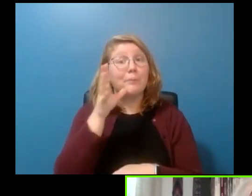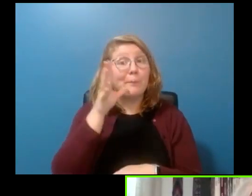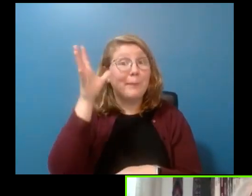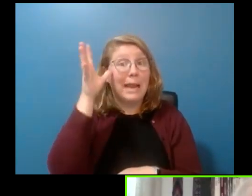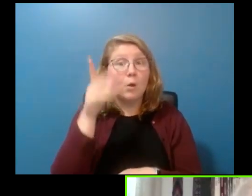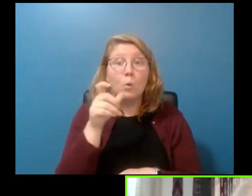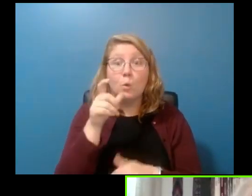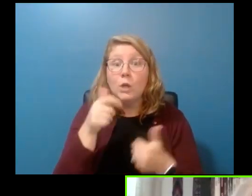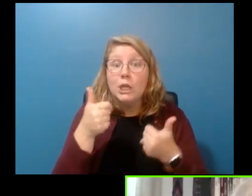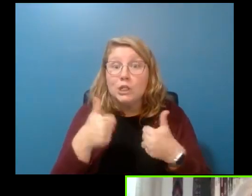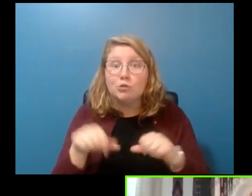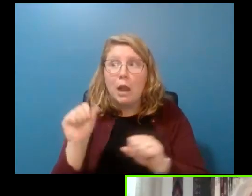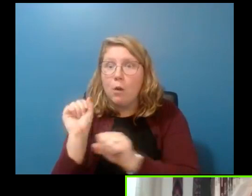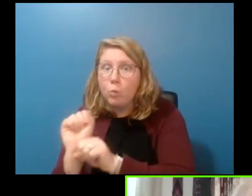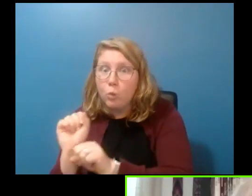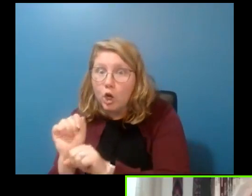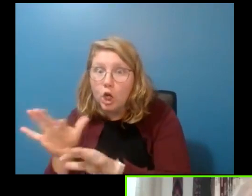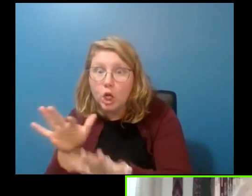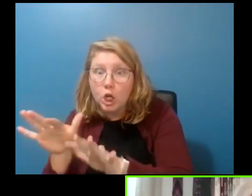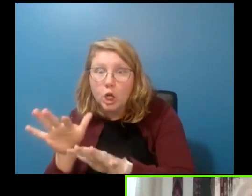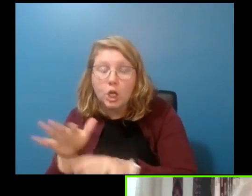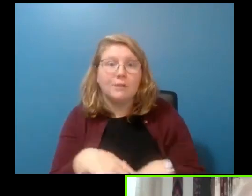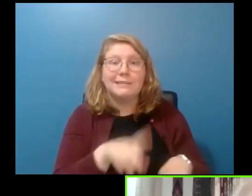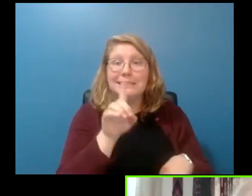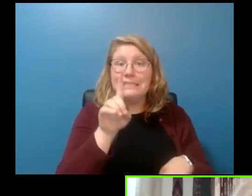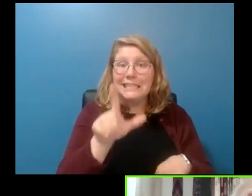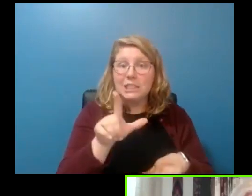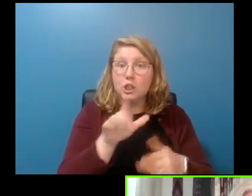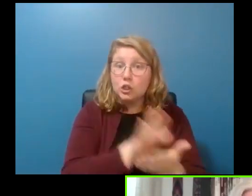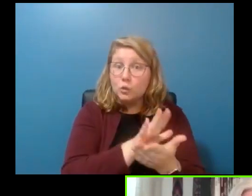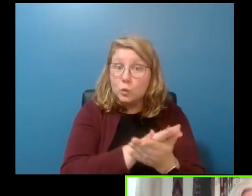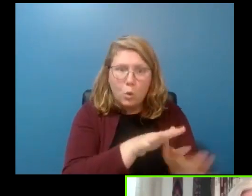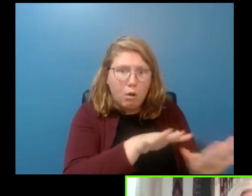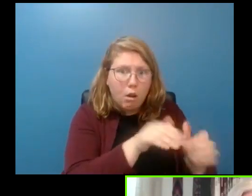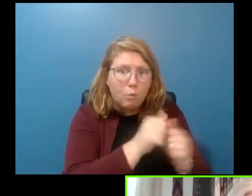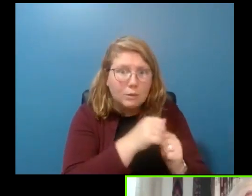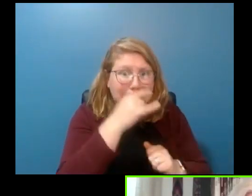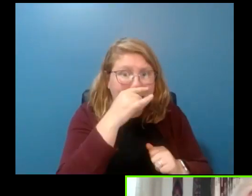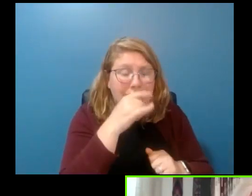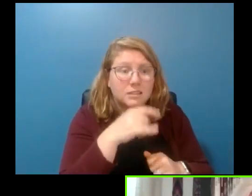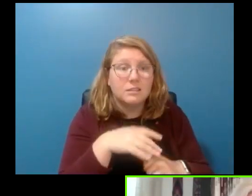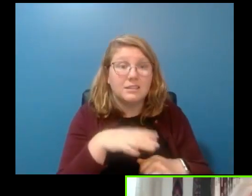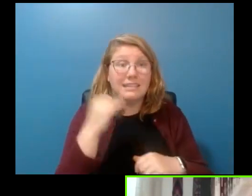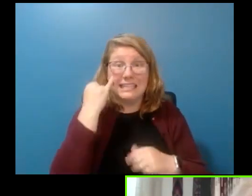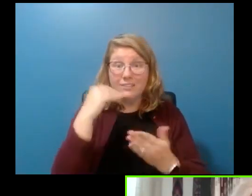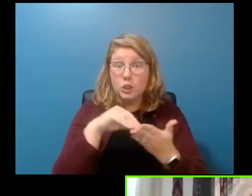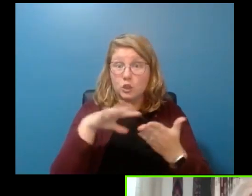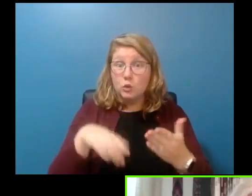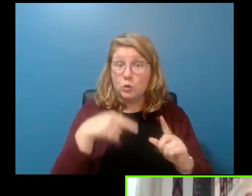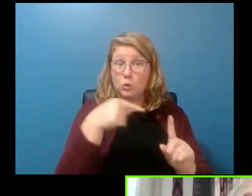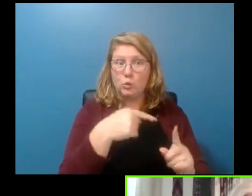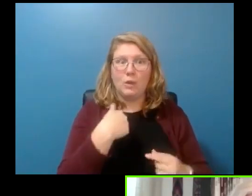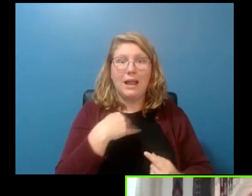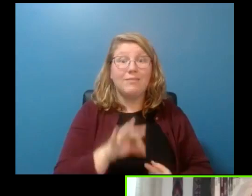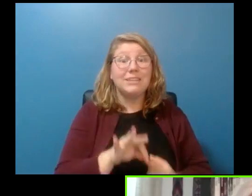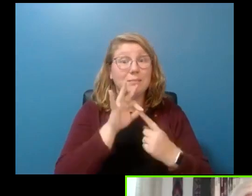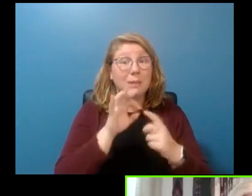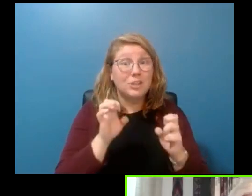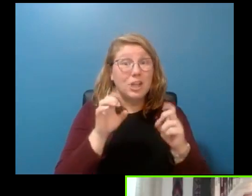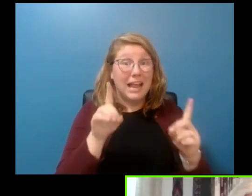sports tournaments and their music concerts. People had to postpone or really limit the number of people who attended